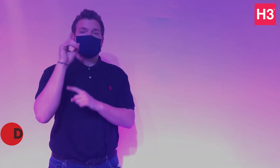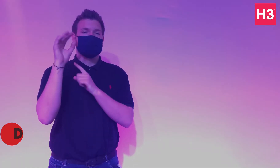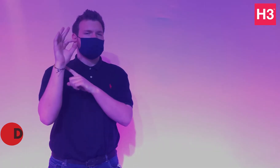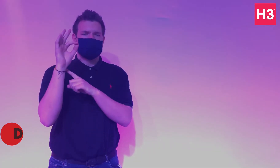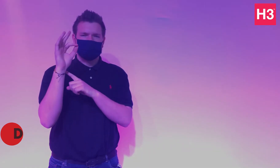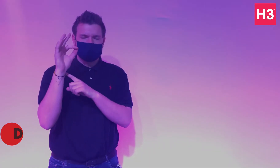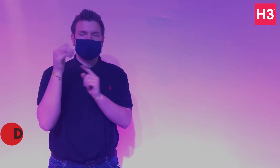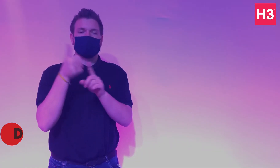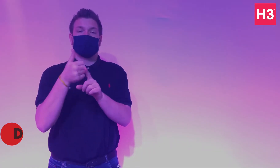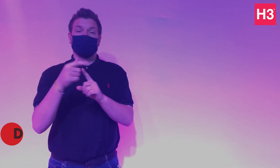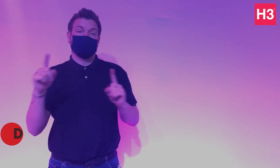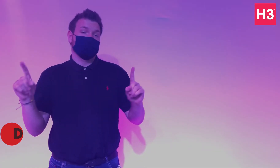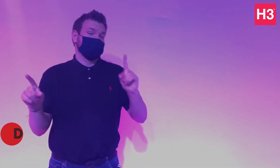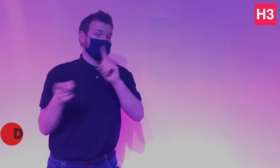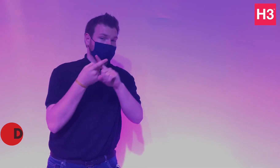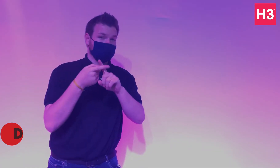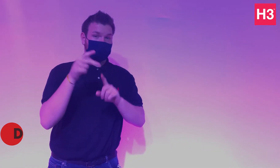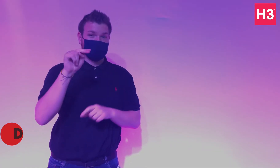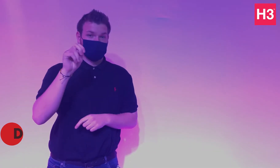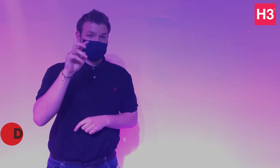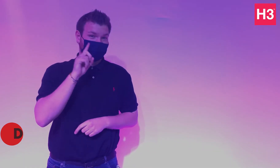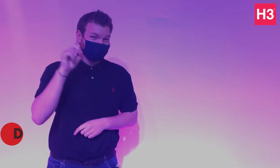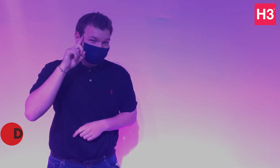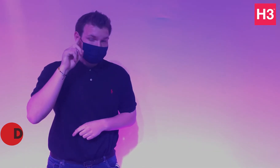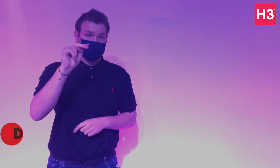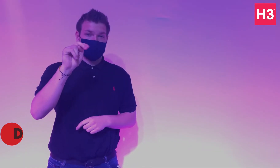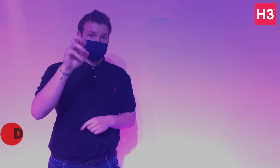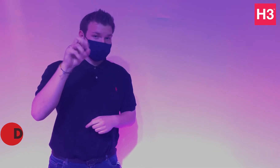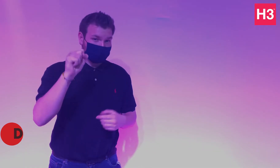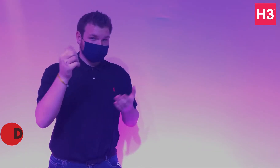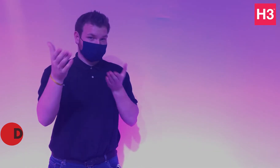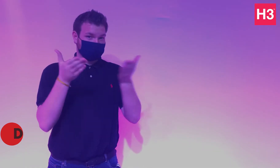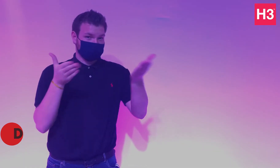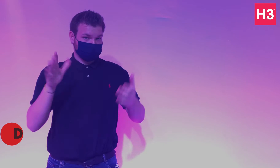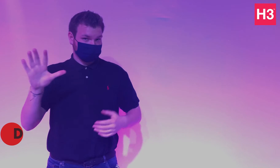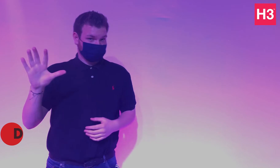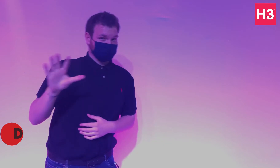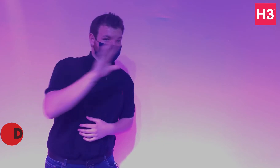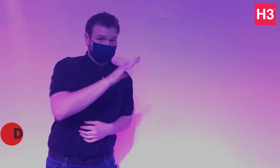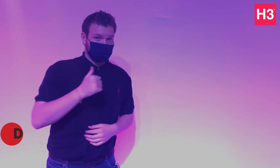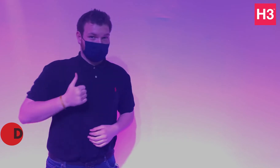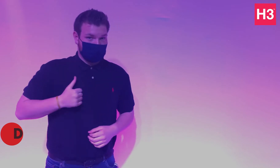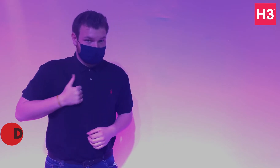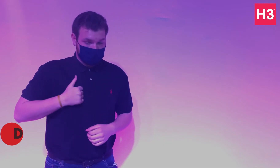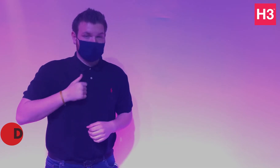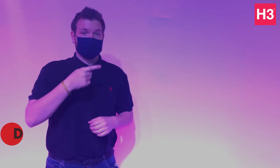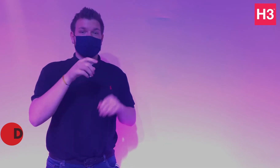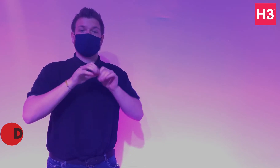DeafDots is the first news service for Deaf Canadians distributing news.